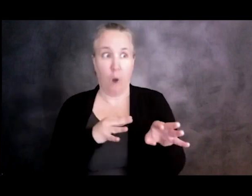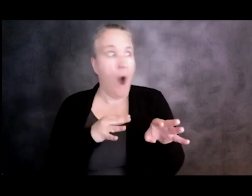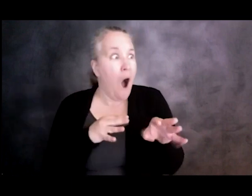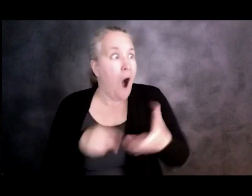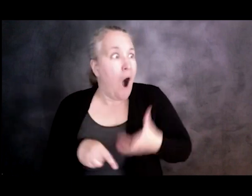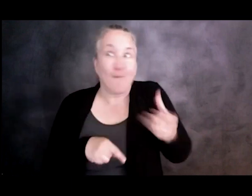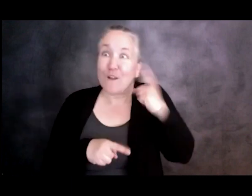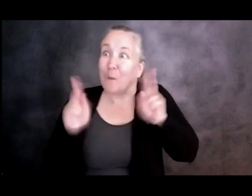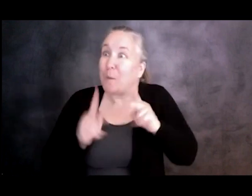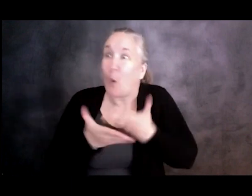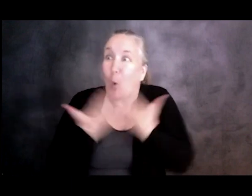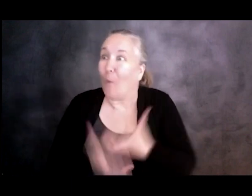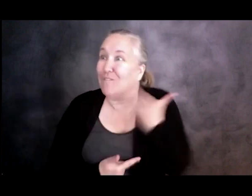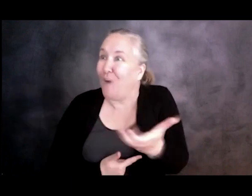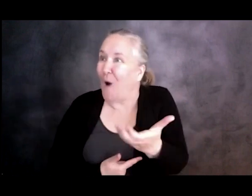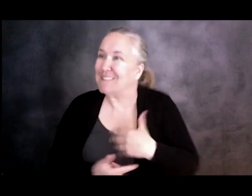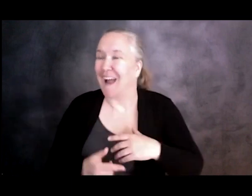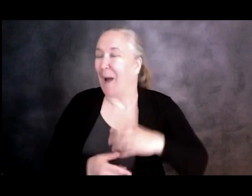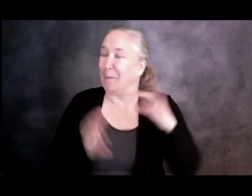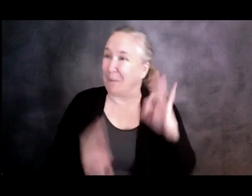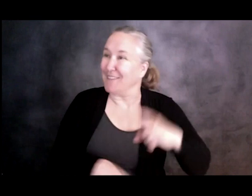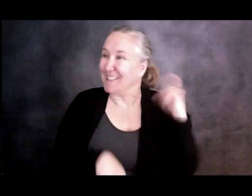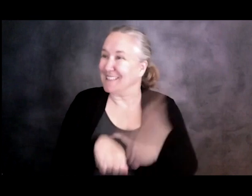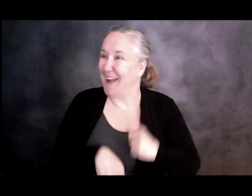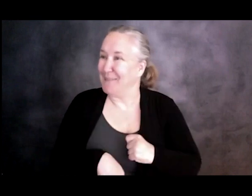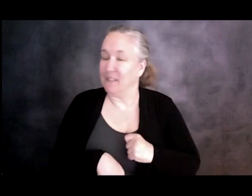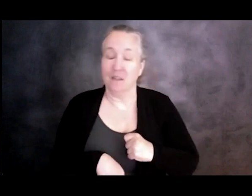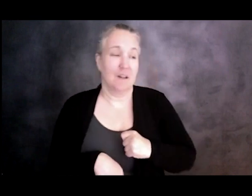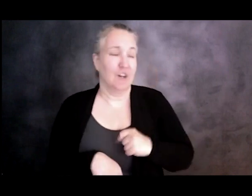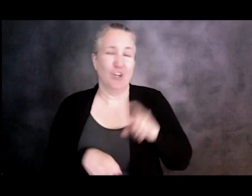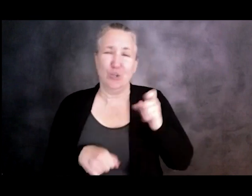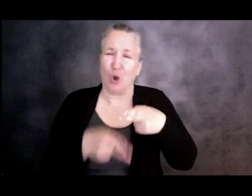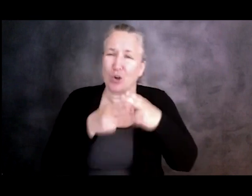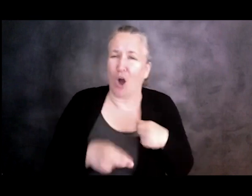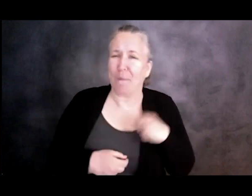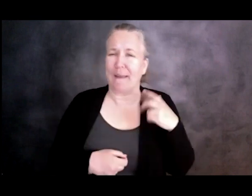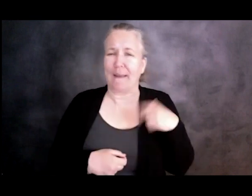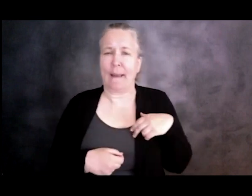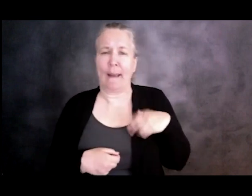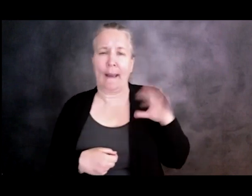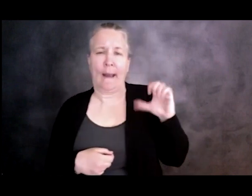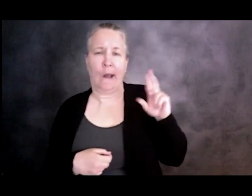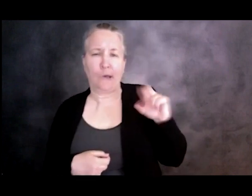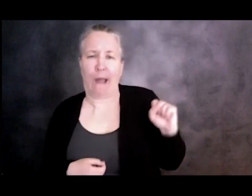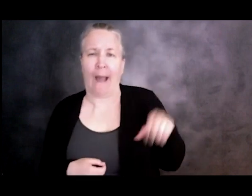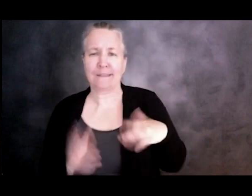a voice for the voiceless exactly when we need it! And you could say that's ruthless, commercial, crass self-exploitation.